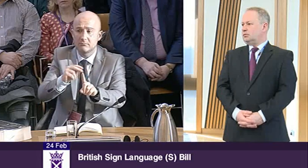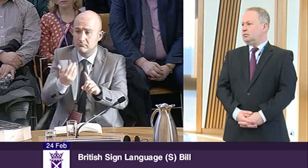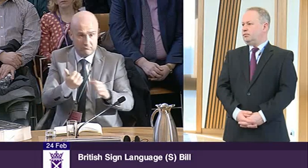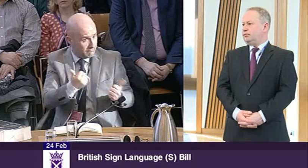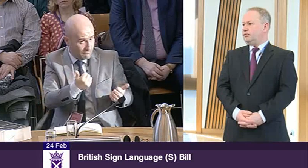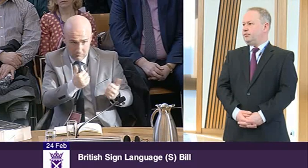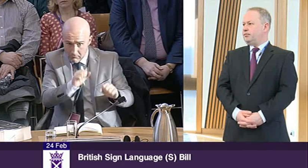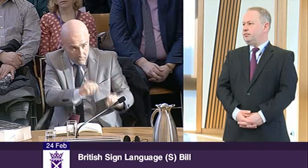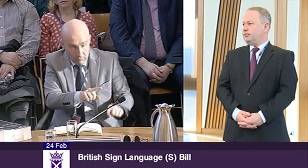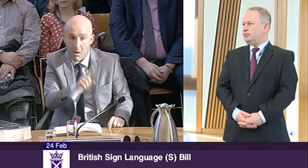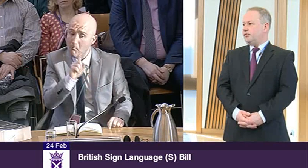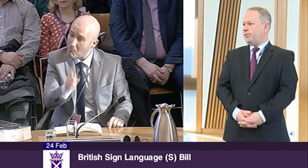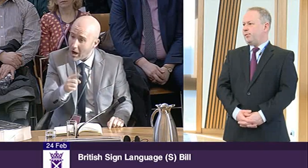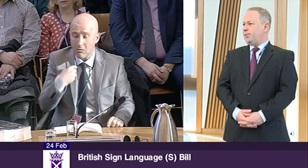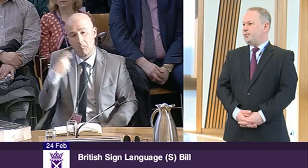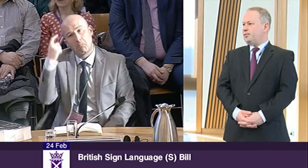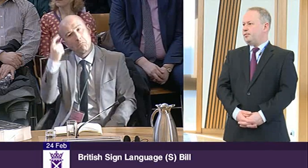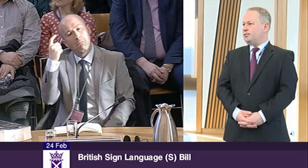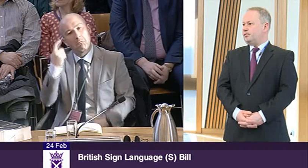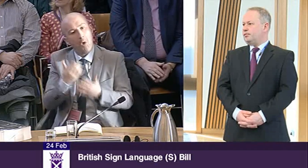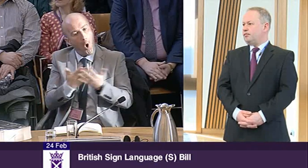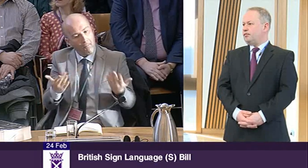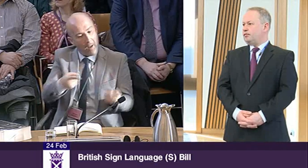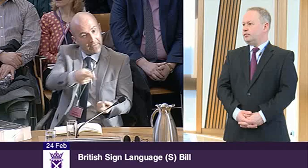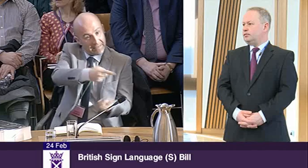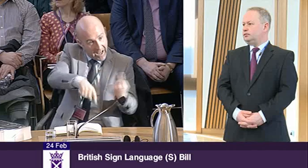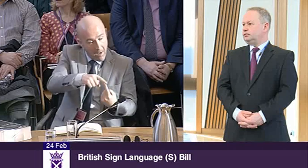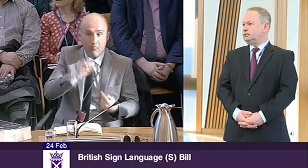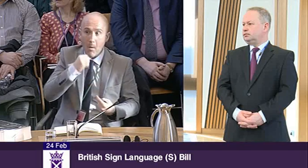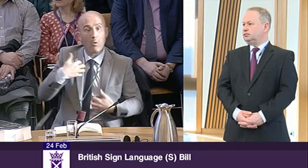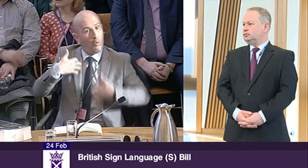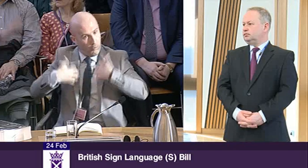all of them will use BSL. Some will lip-read and speak, for example, and that is fine.